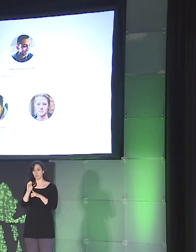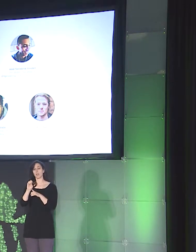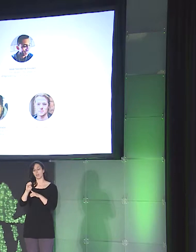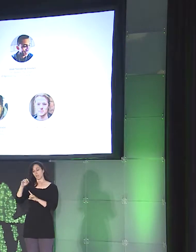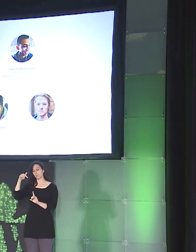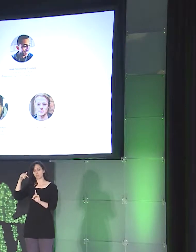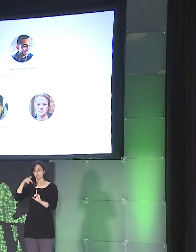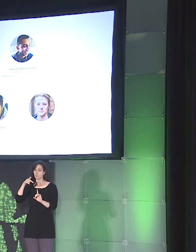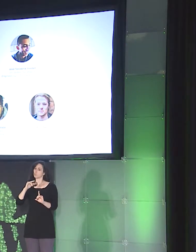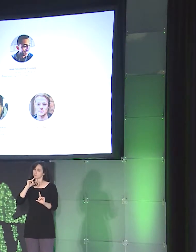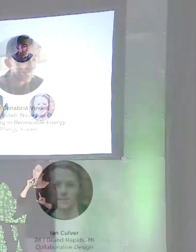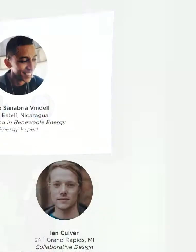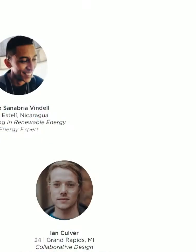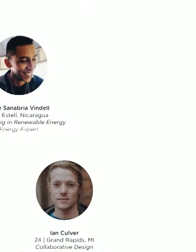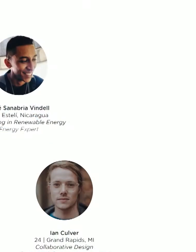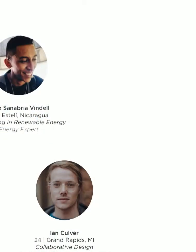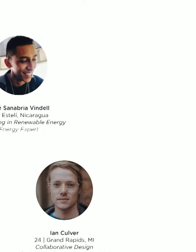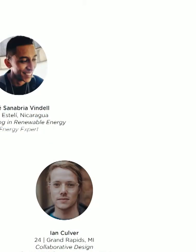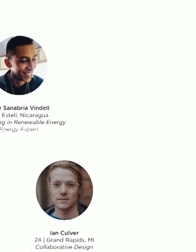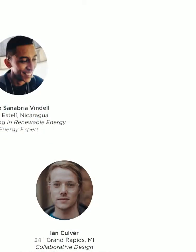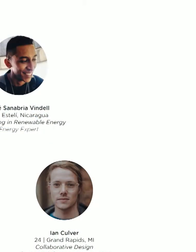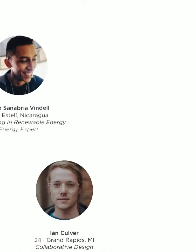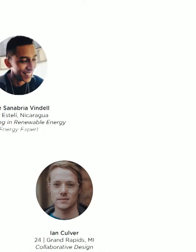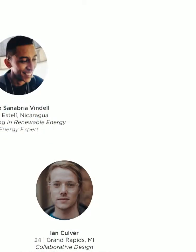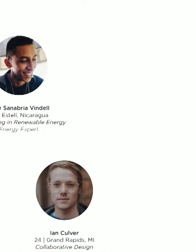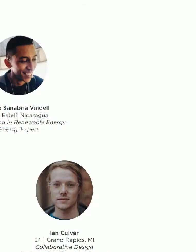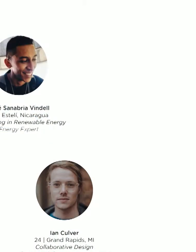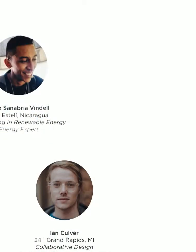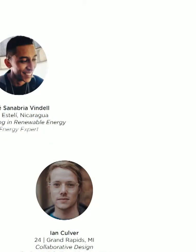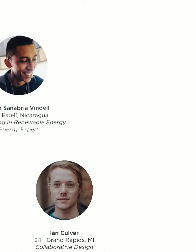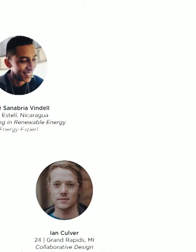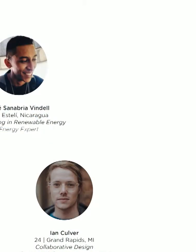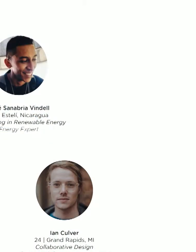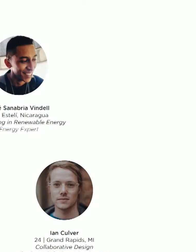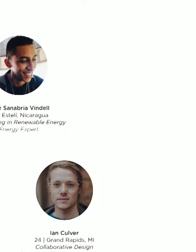a central-- really, the perfect teammate, for he had been on the trip a year before us,